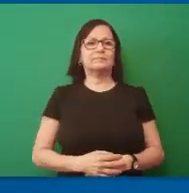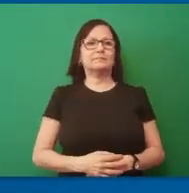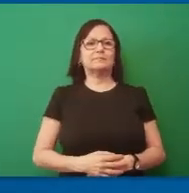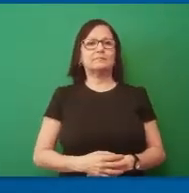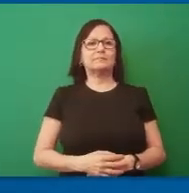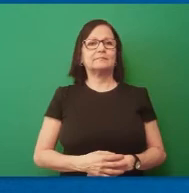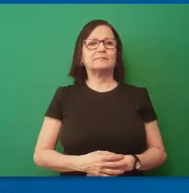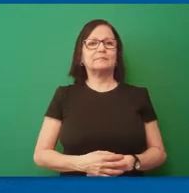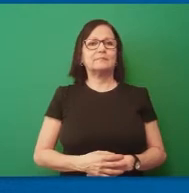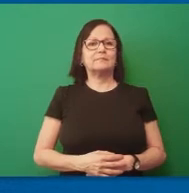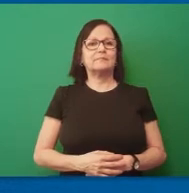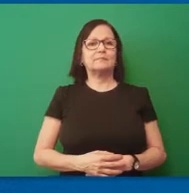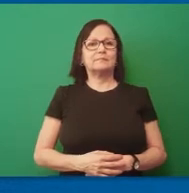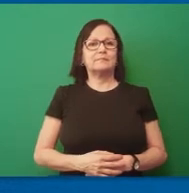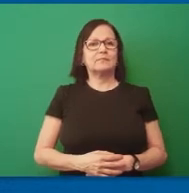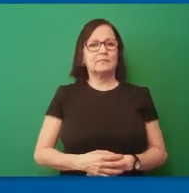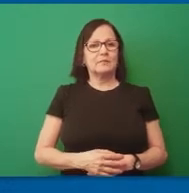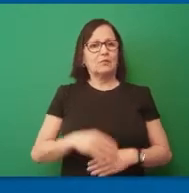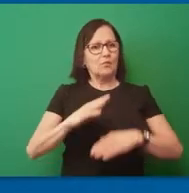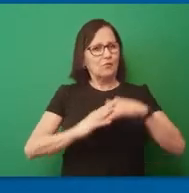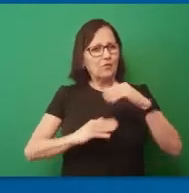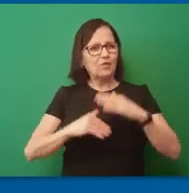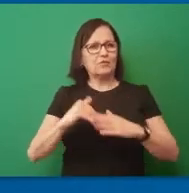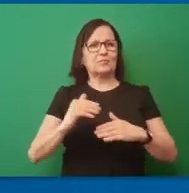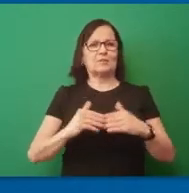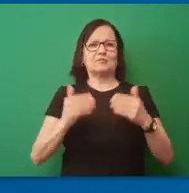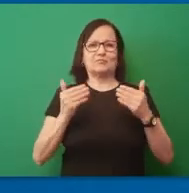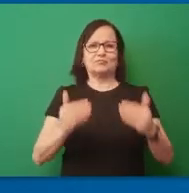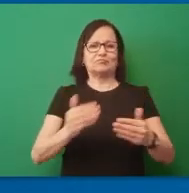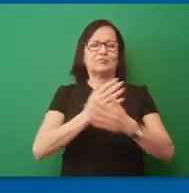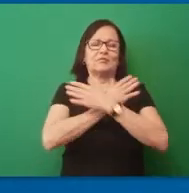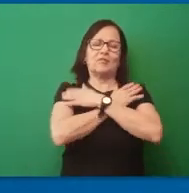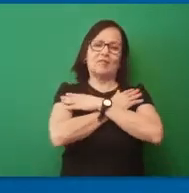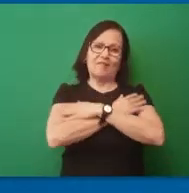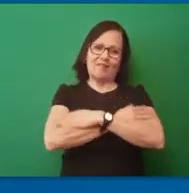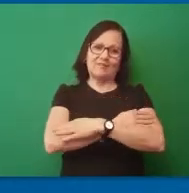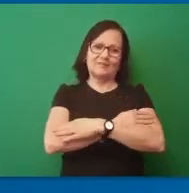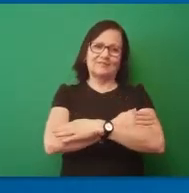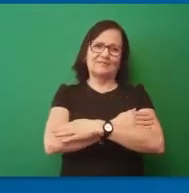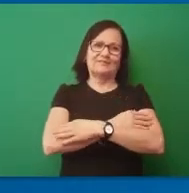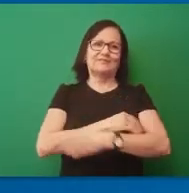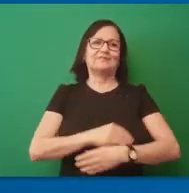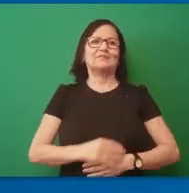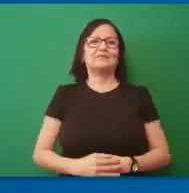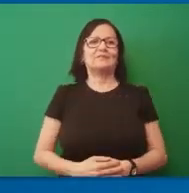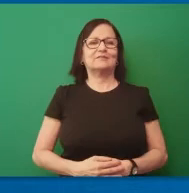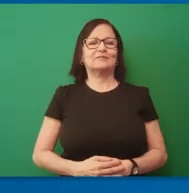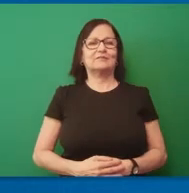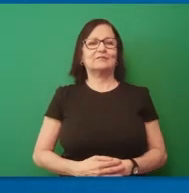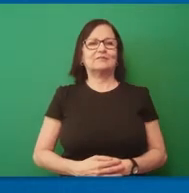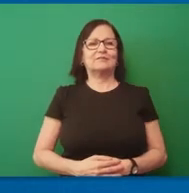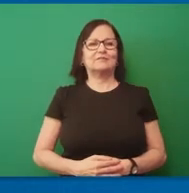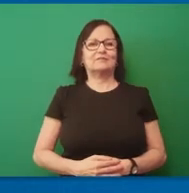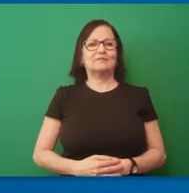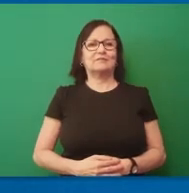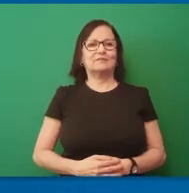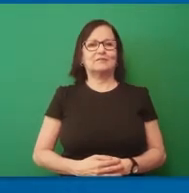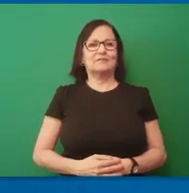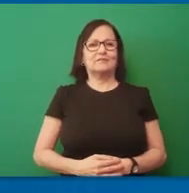When you feel comfortable, see if you can let your body relax as much as is available to you right now.